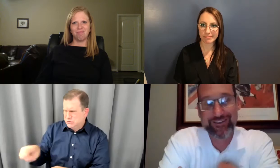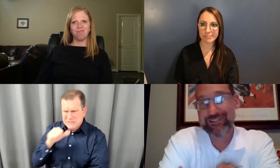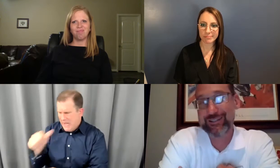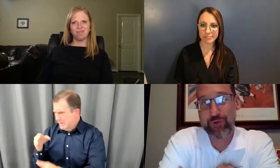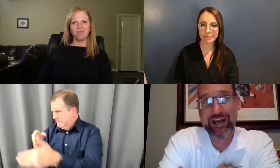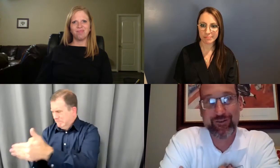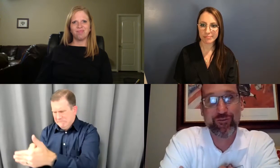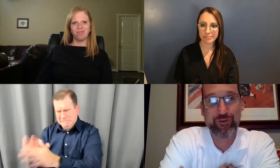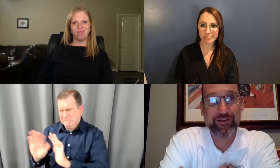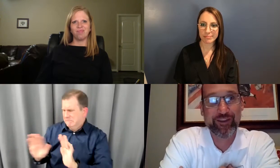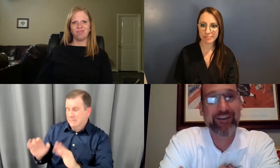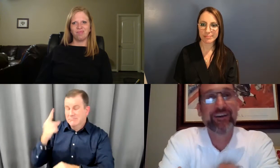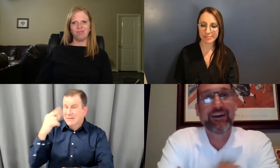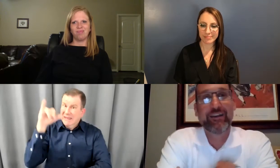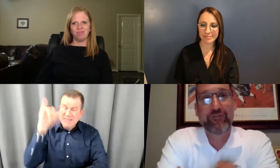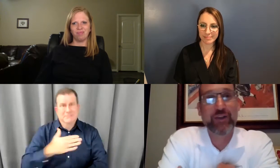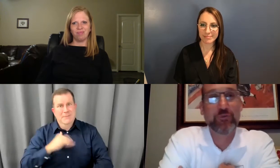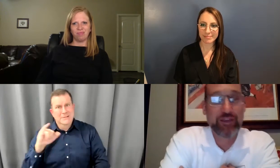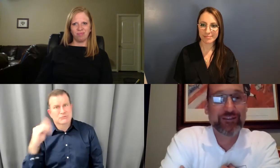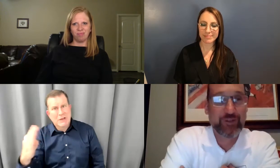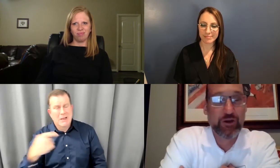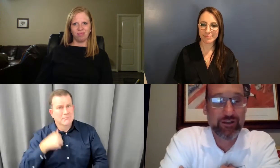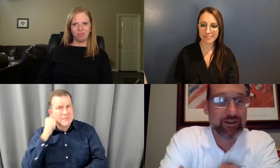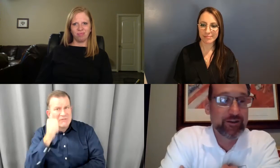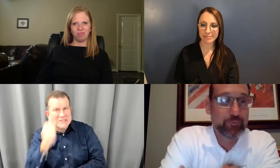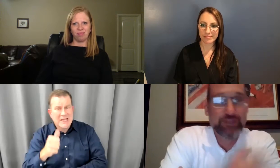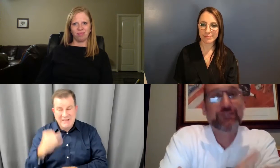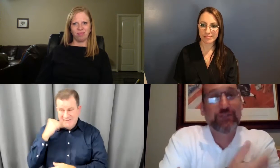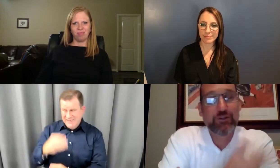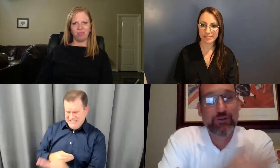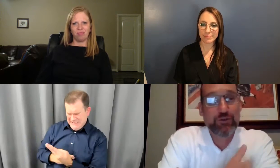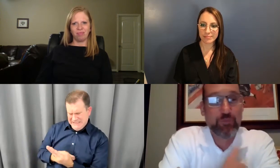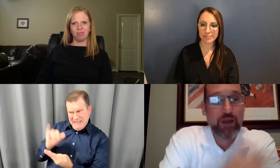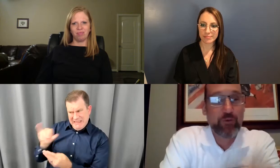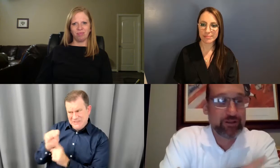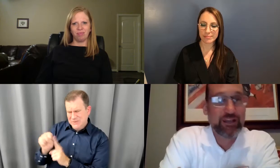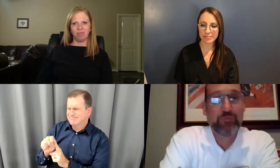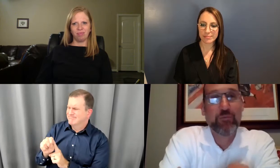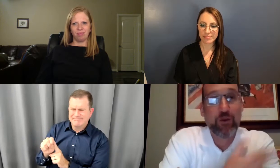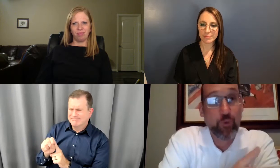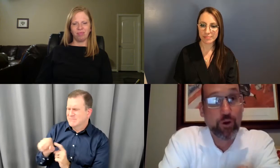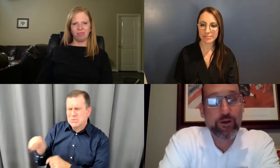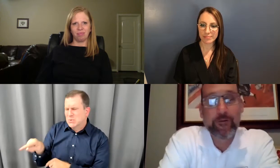'cause this is what I do for a living, and if I don't think it's good, please, you might wanna take me up my word,